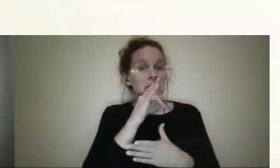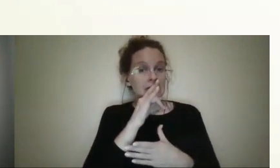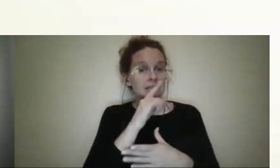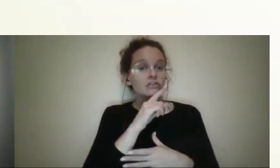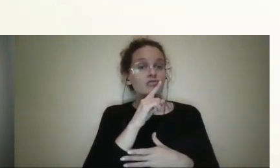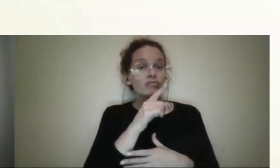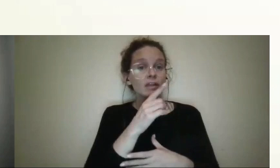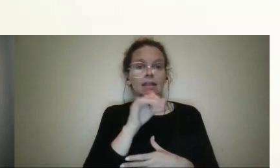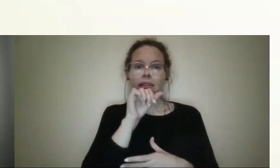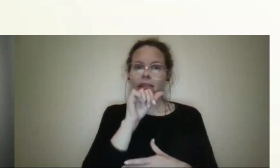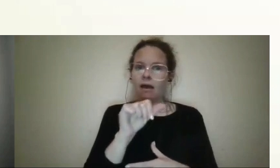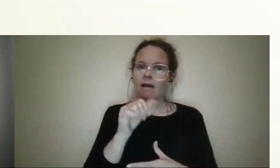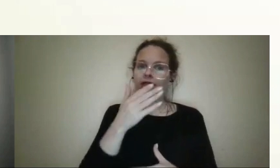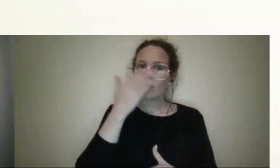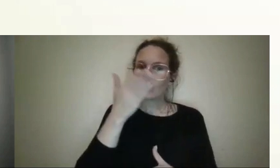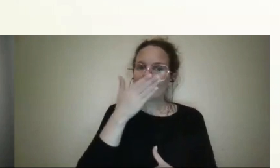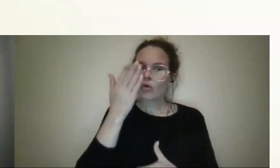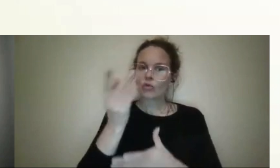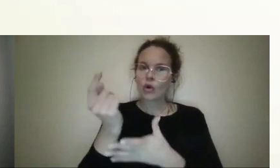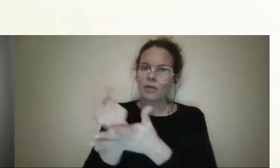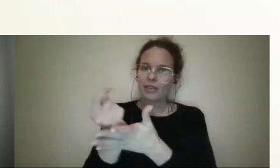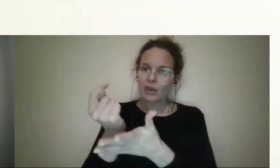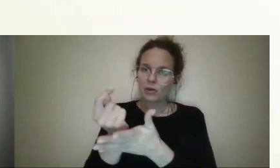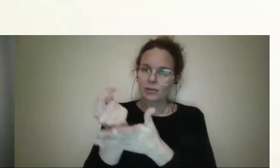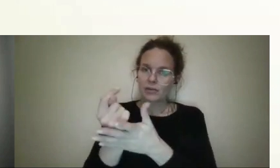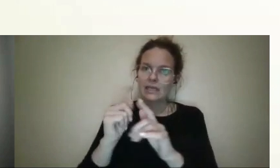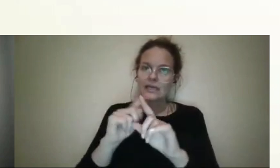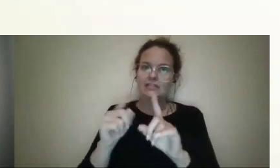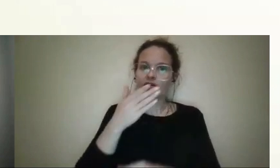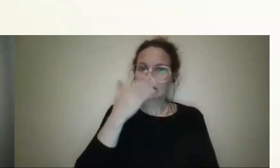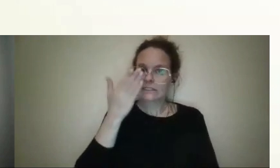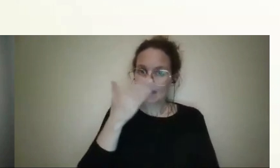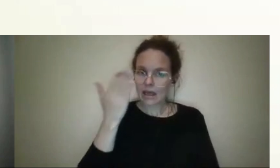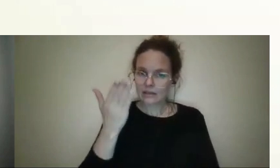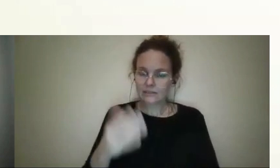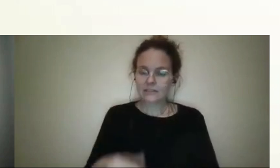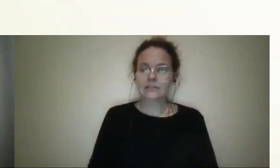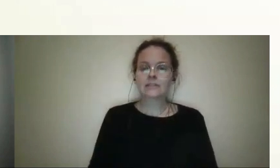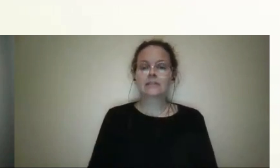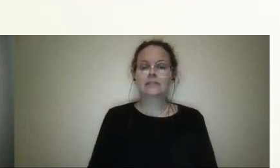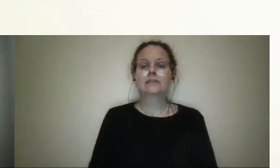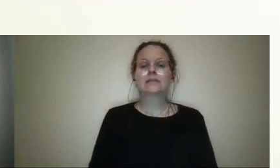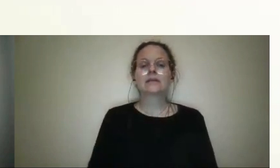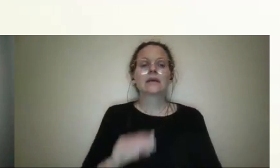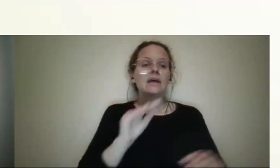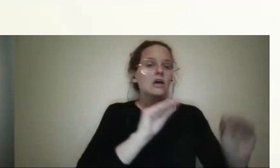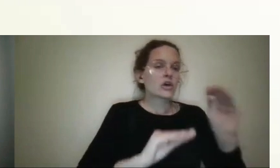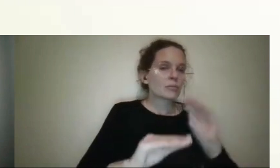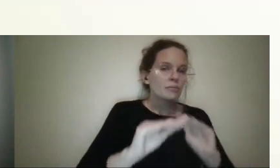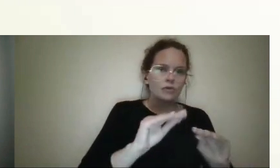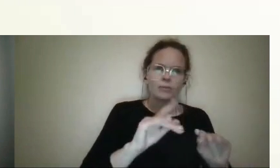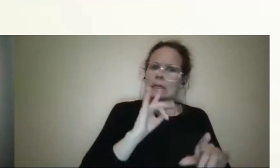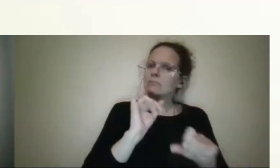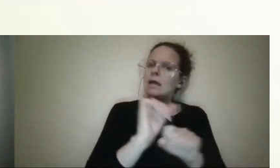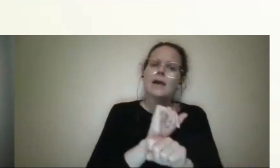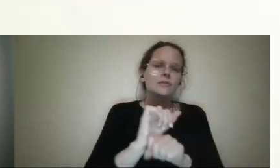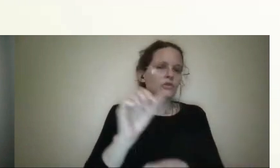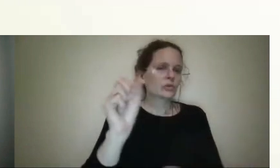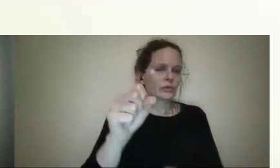therapy and different smells. Movement - absolutely! Go for a walk. Sometimes